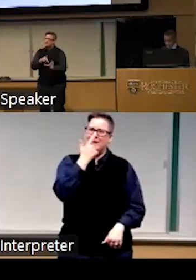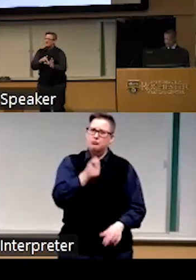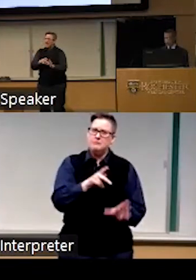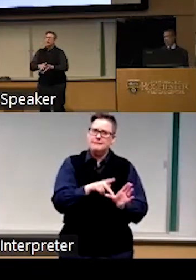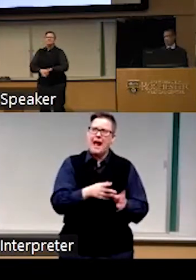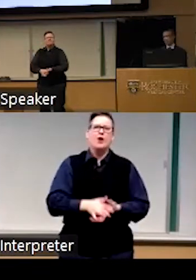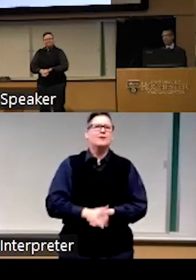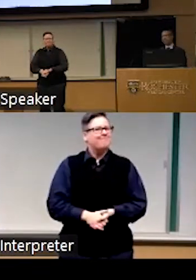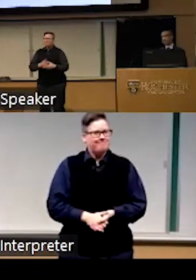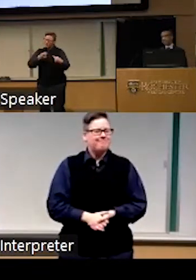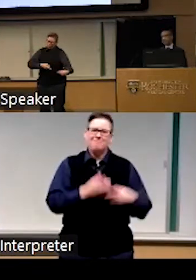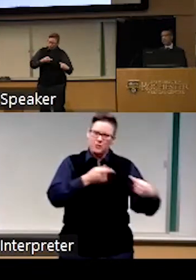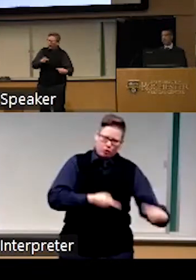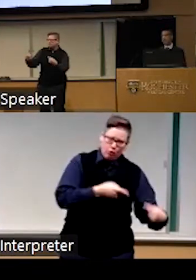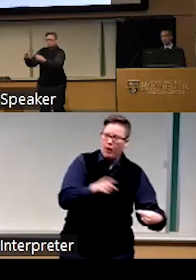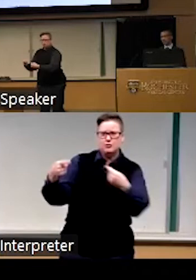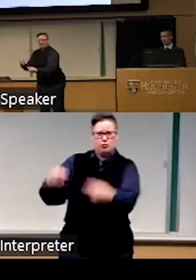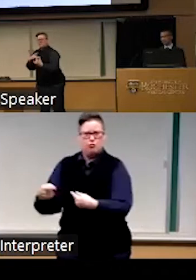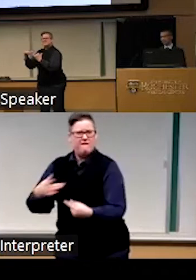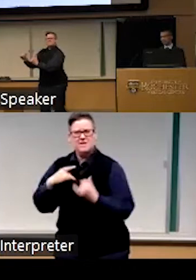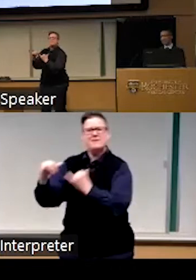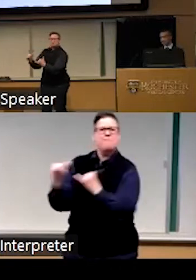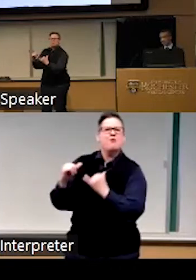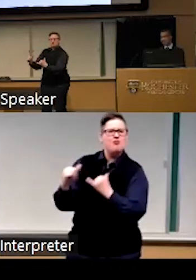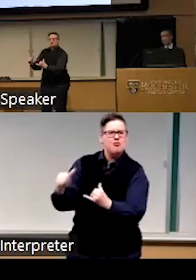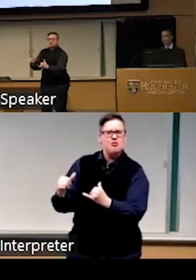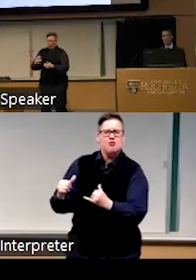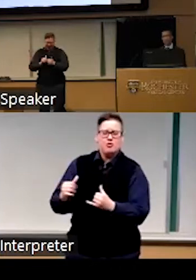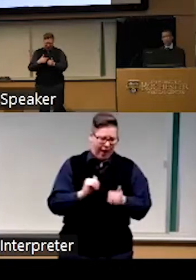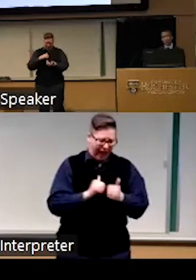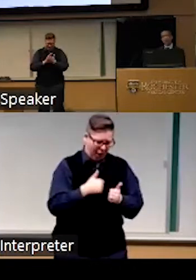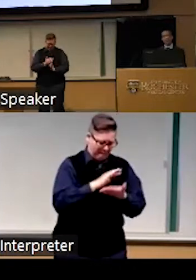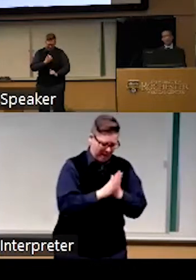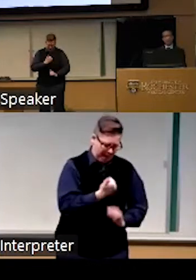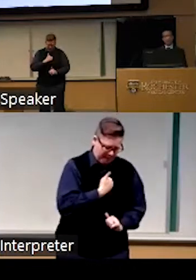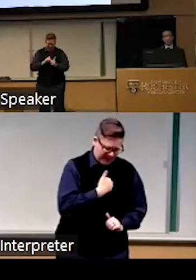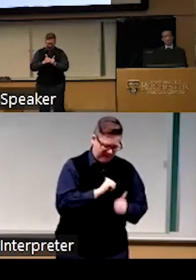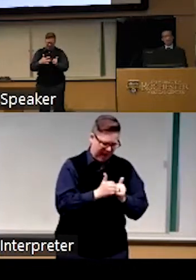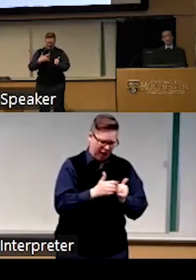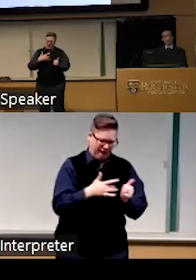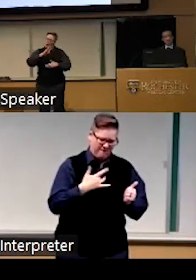and I think those struggles of becoming myself and becoming whole and in the career that I now